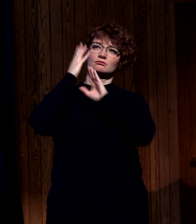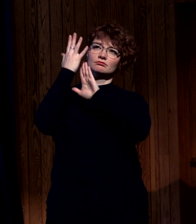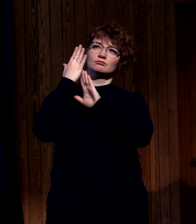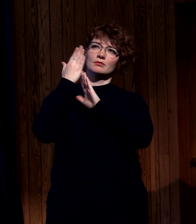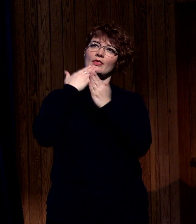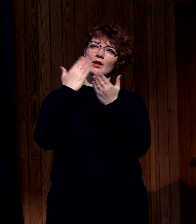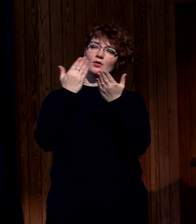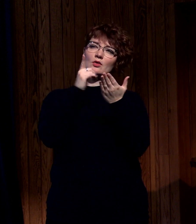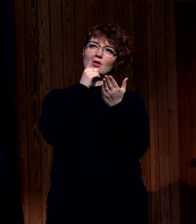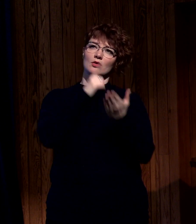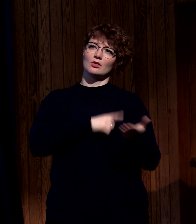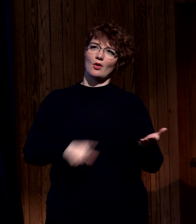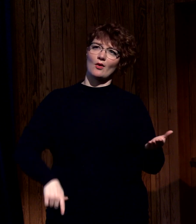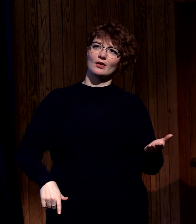these things we pray. Amen.